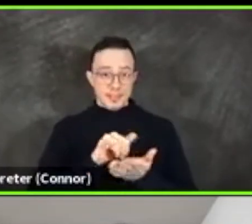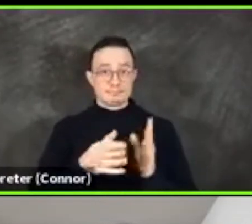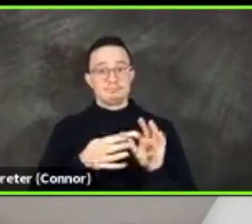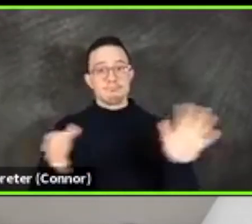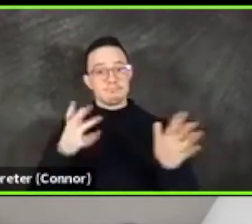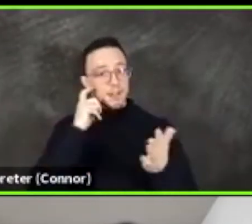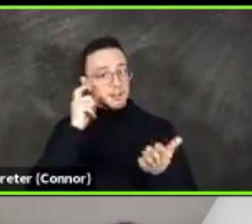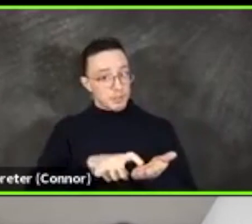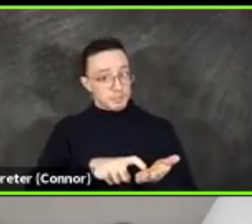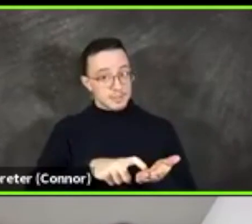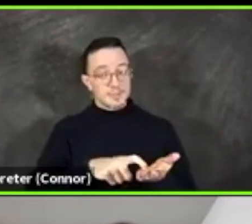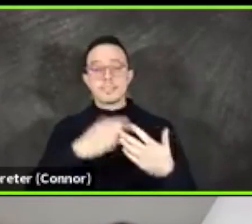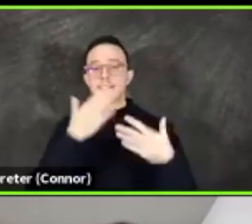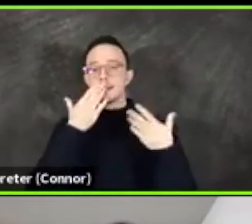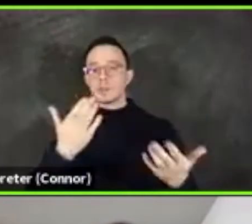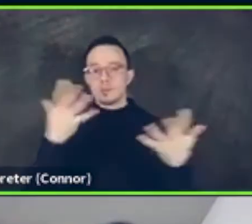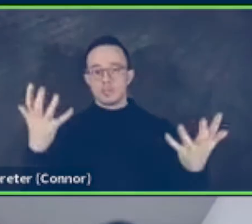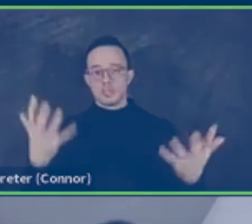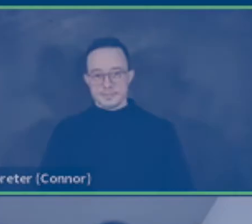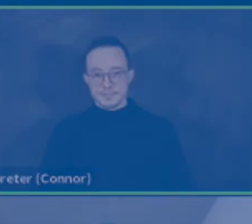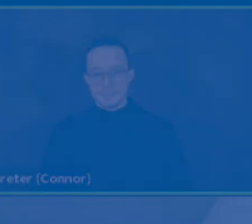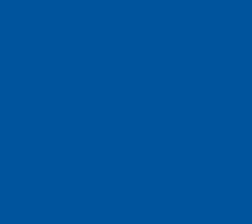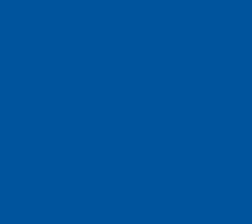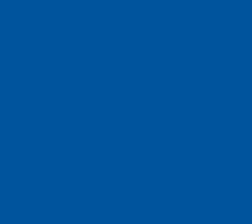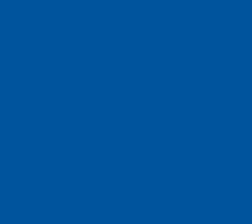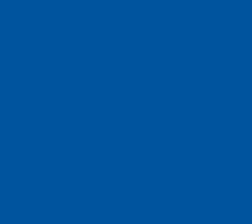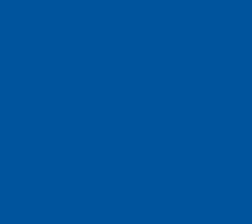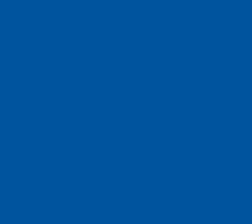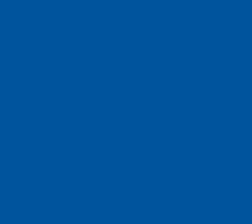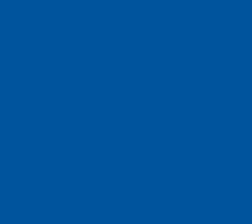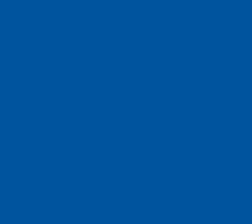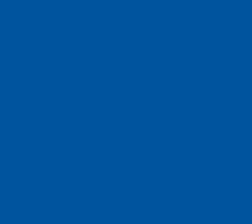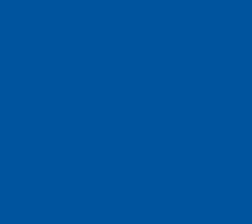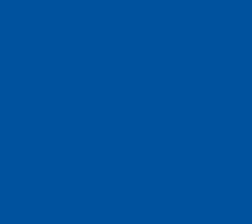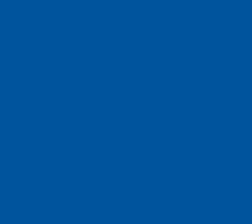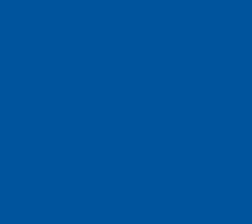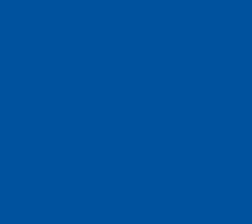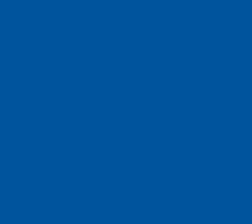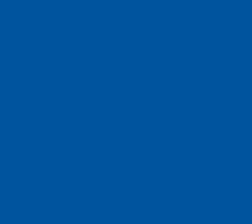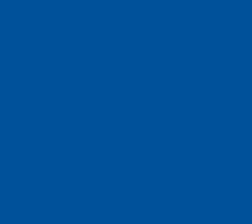AND UNFOLDING TODAY, SO THANK YOU, SO MUCH. THANK YOU FOR THOSE WORDS